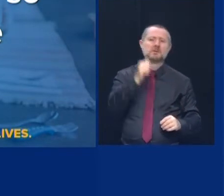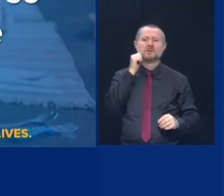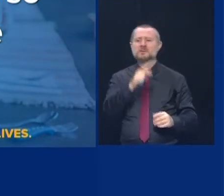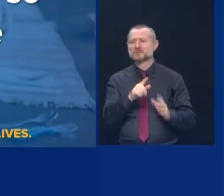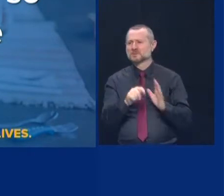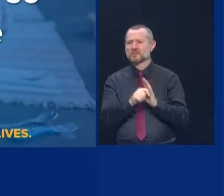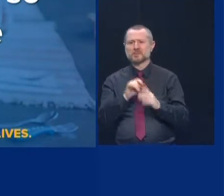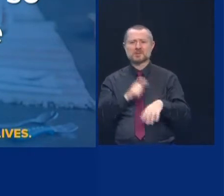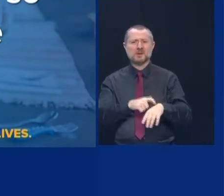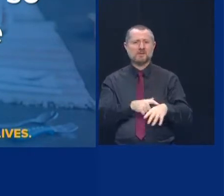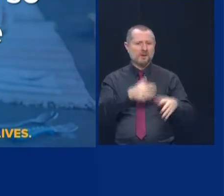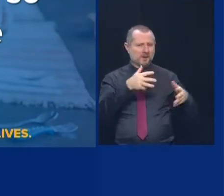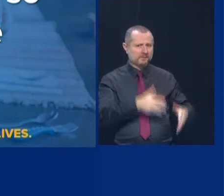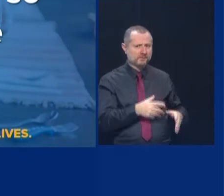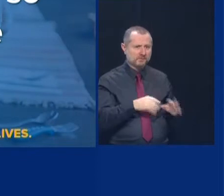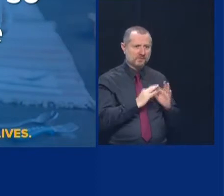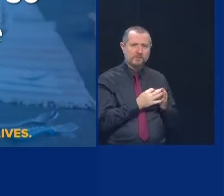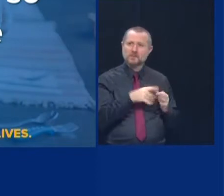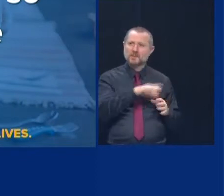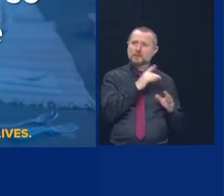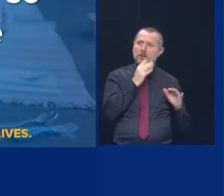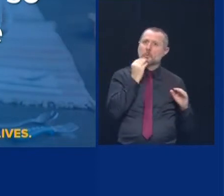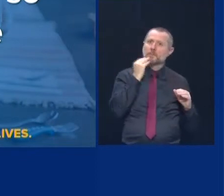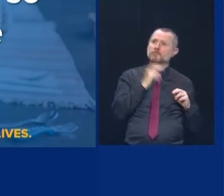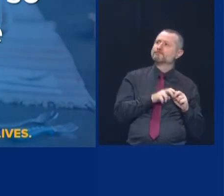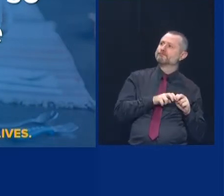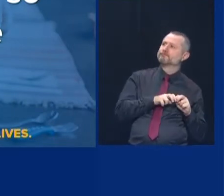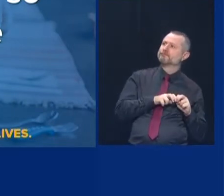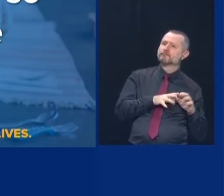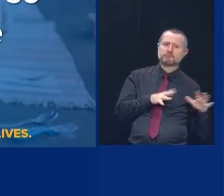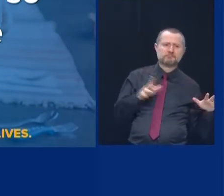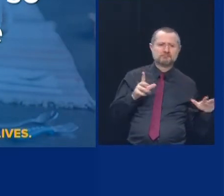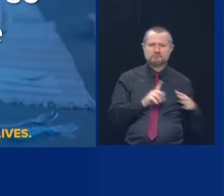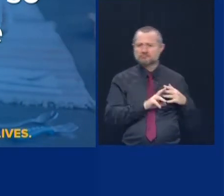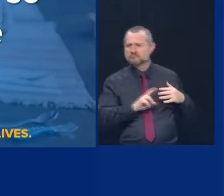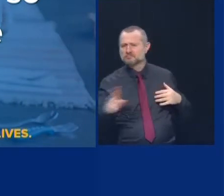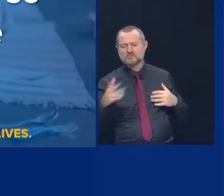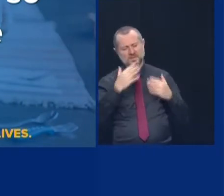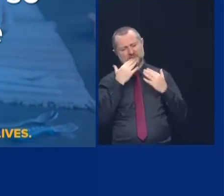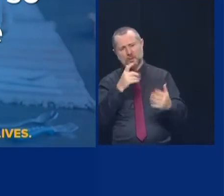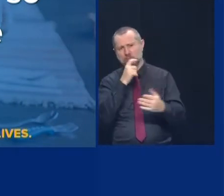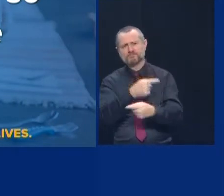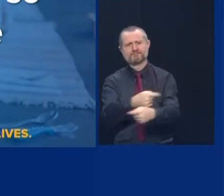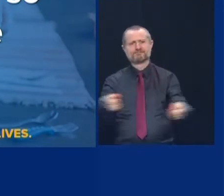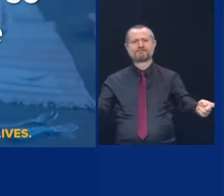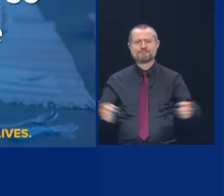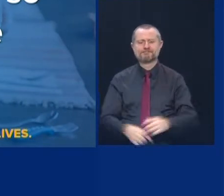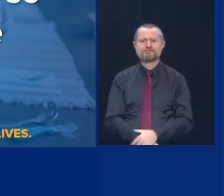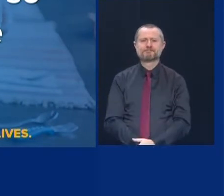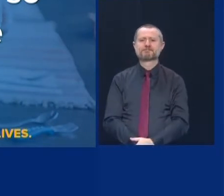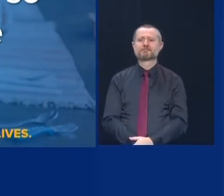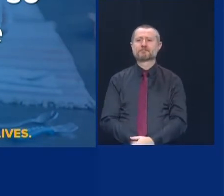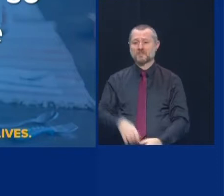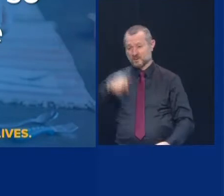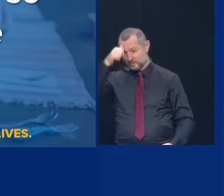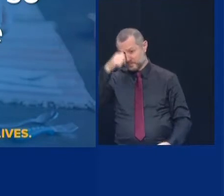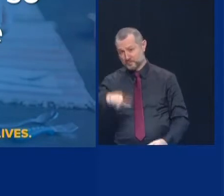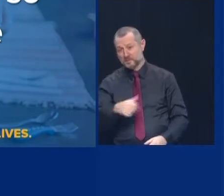THINK ABOUT ALL THE PEOPLE WHO LEFT THEIR HOMES EVERY DAY SO